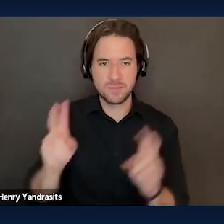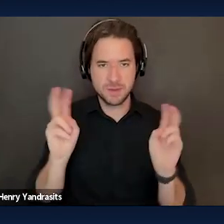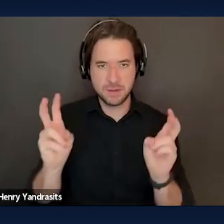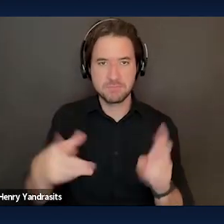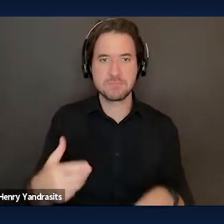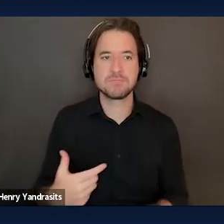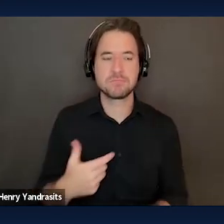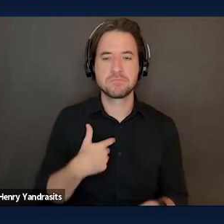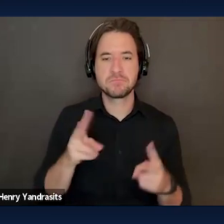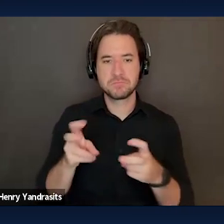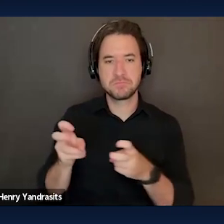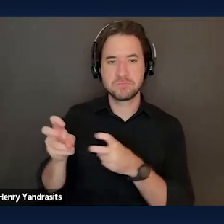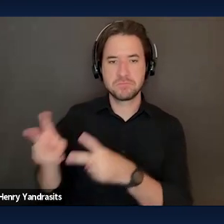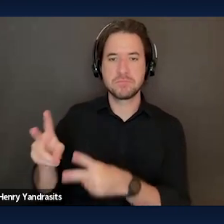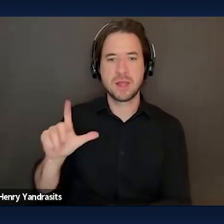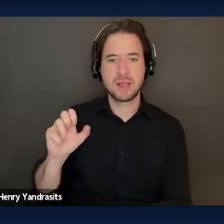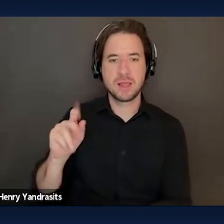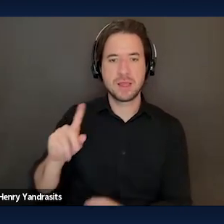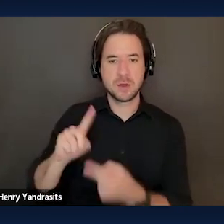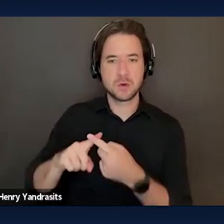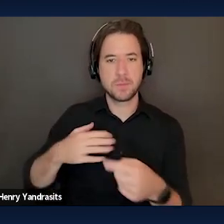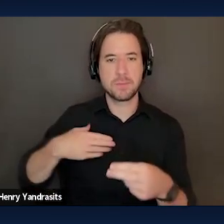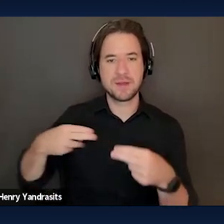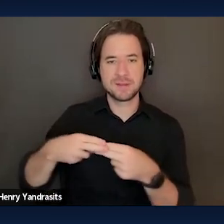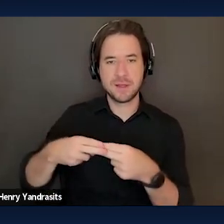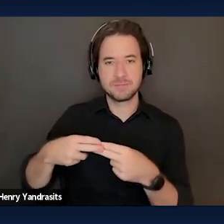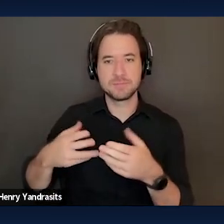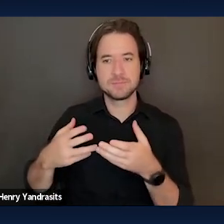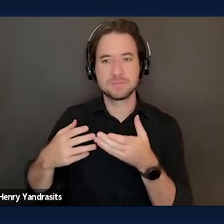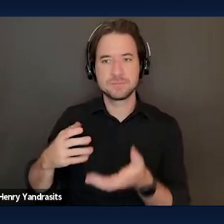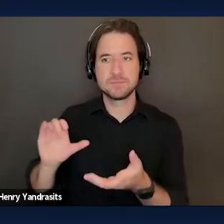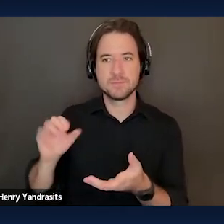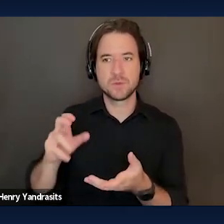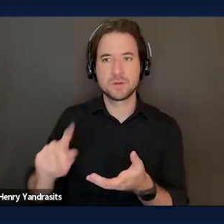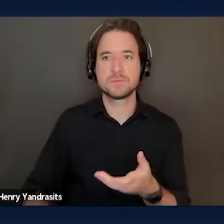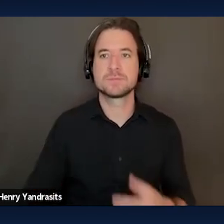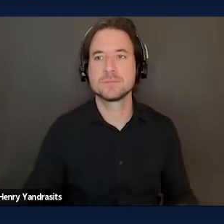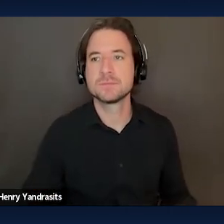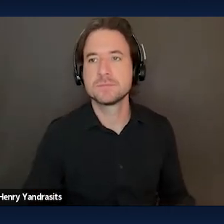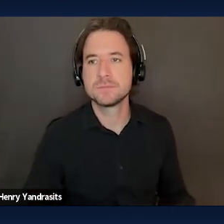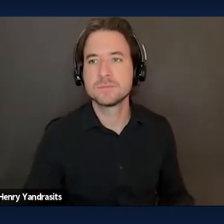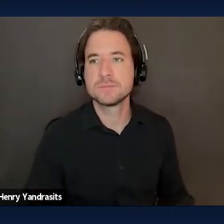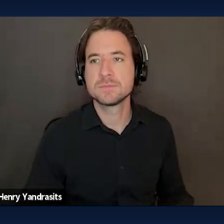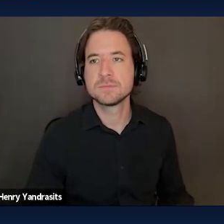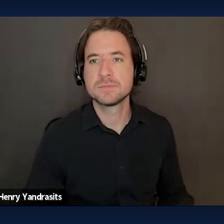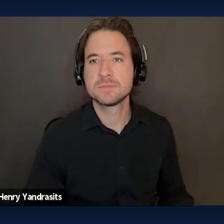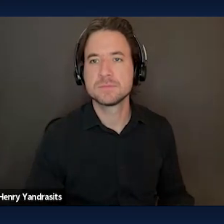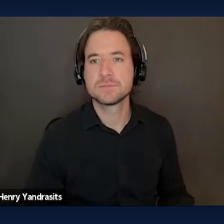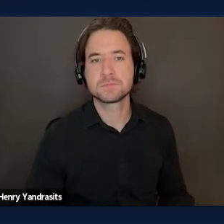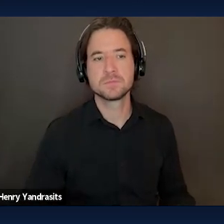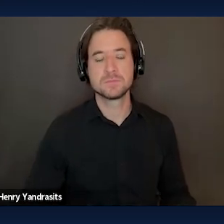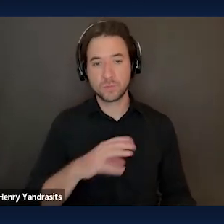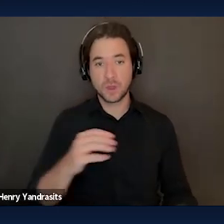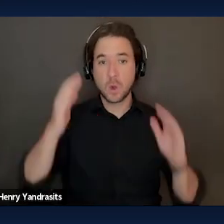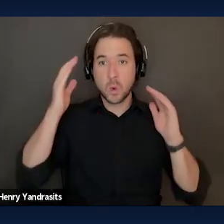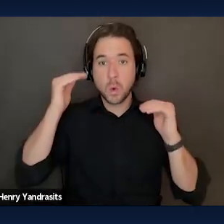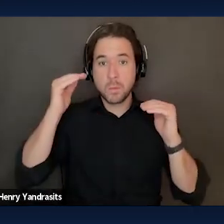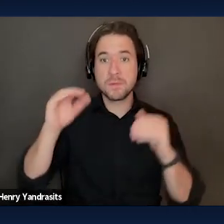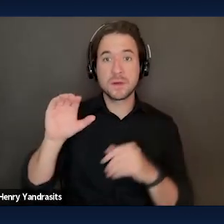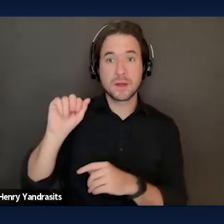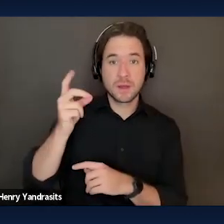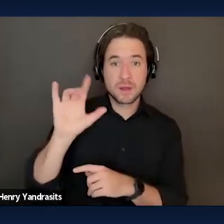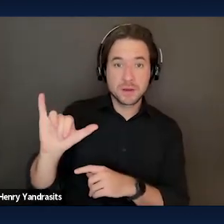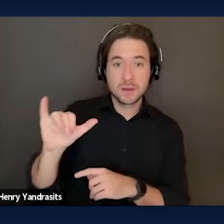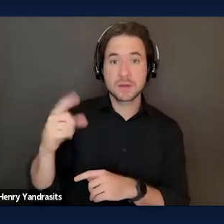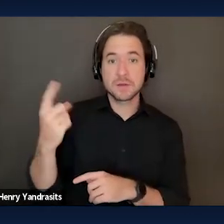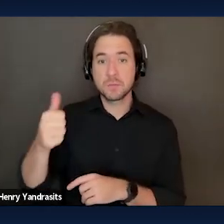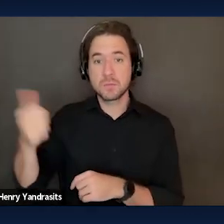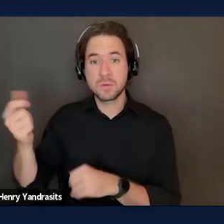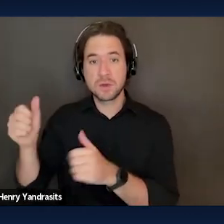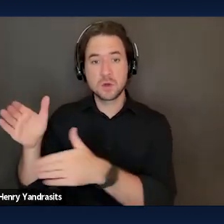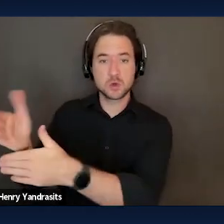I am pasting the link to the slides. In… chat, and hopefully Andy or somebody can share that with the audience.